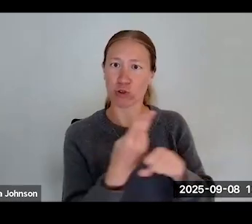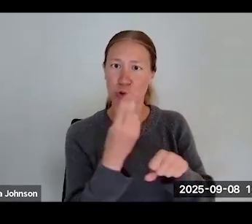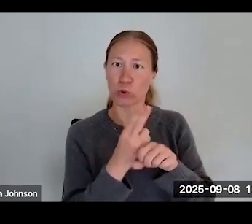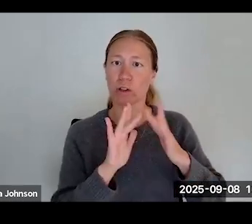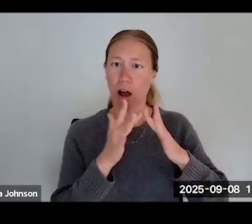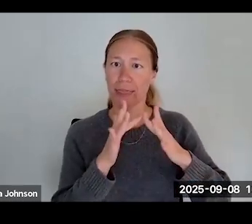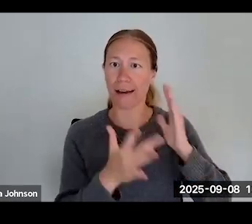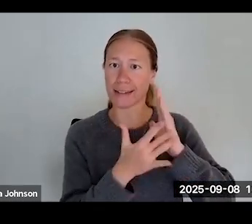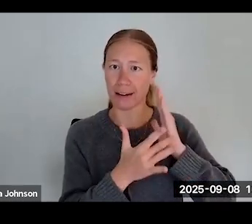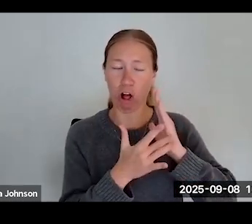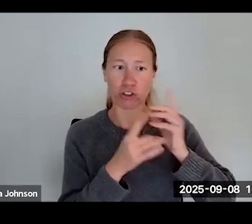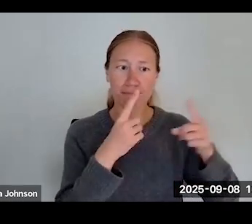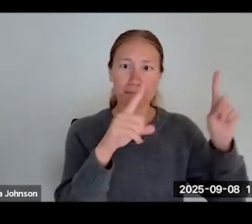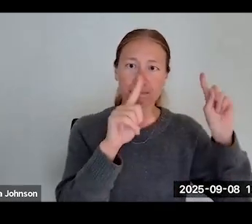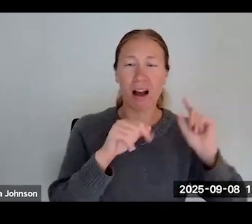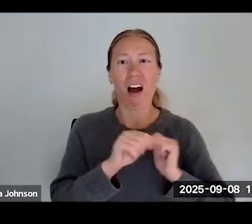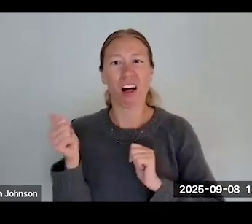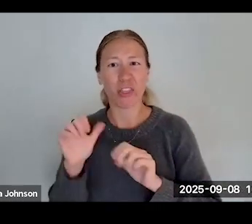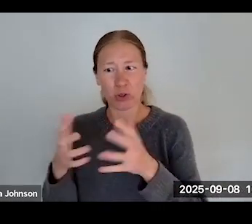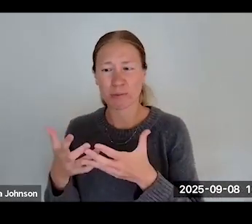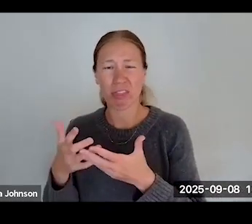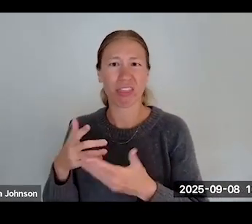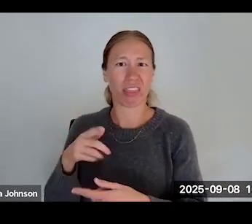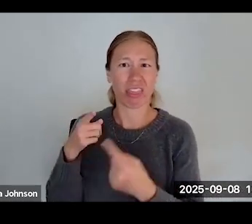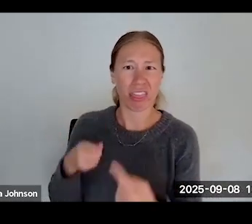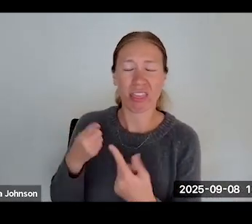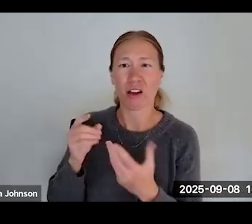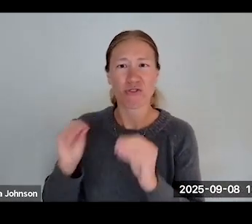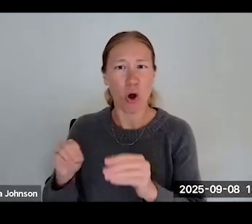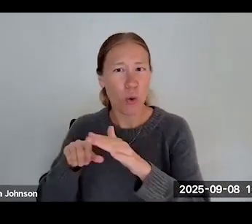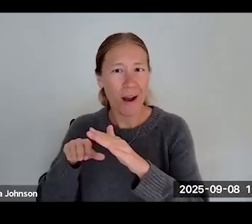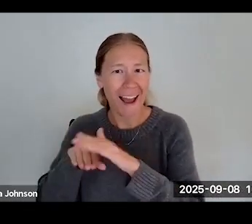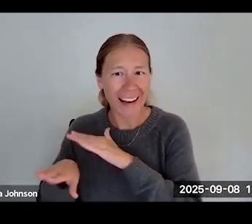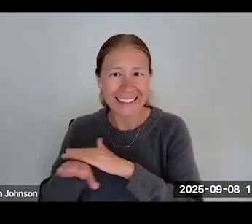and those who do not have access and cannot use them. Individuals with disabilities,